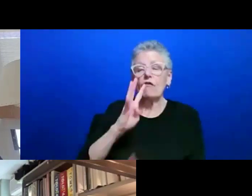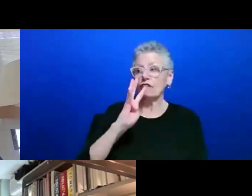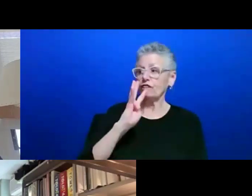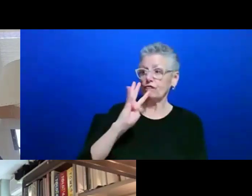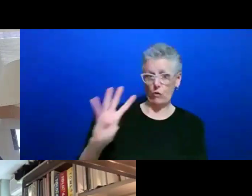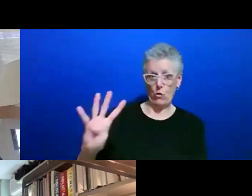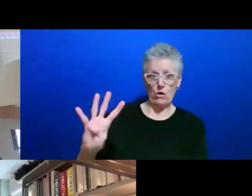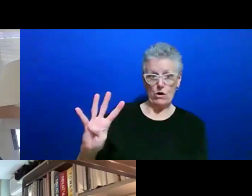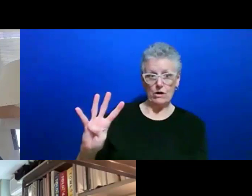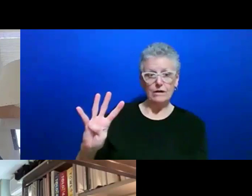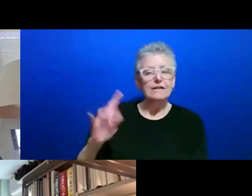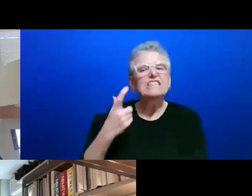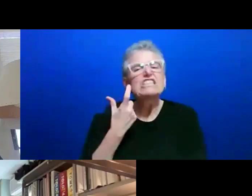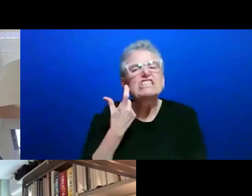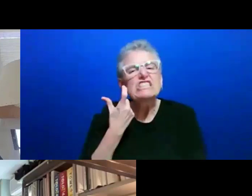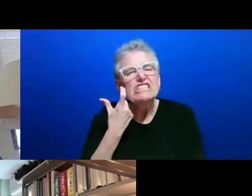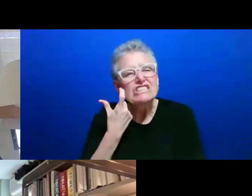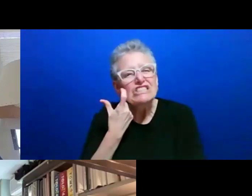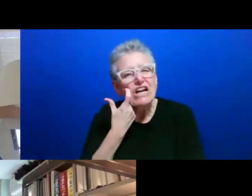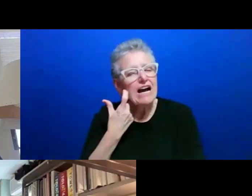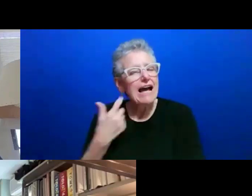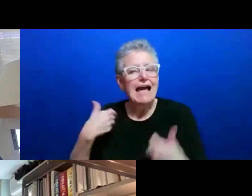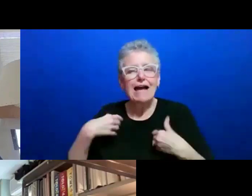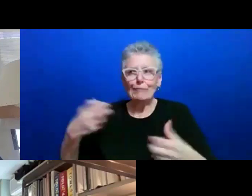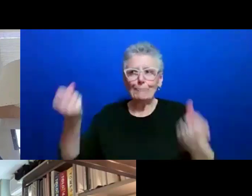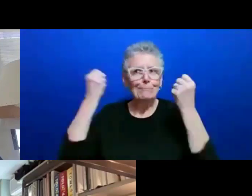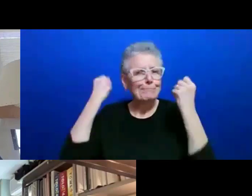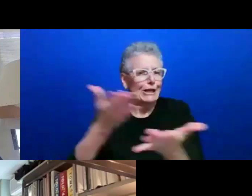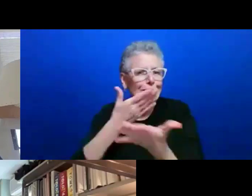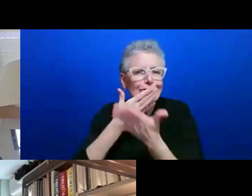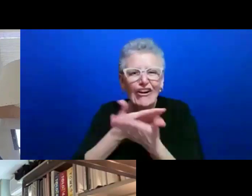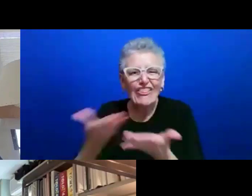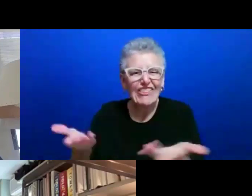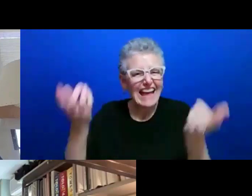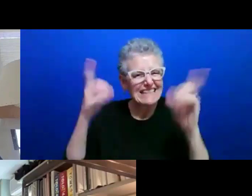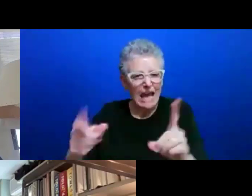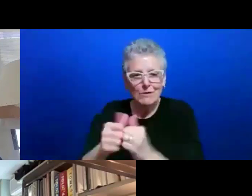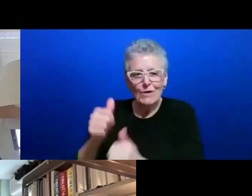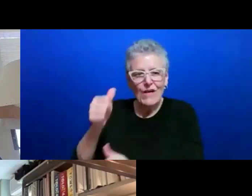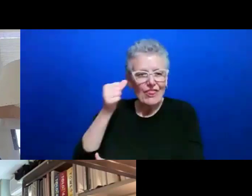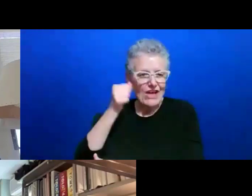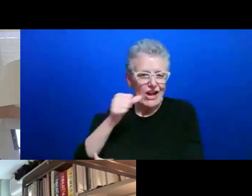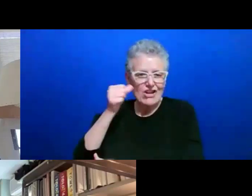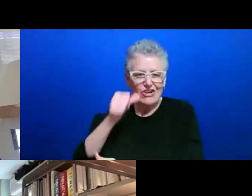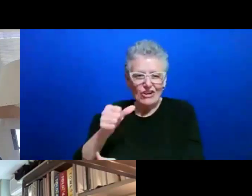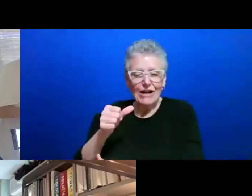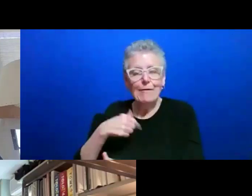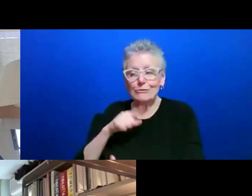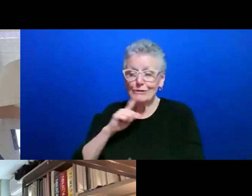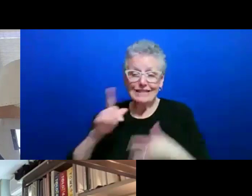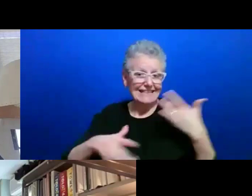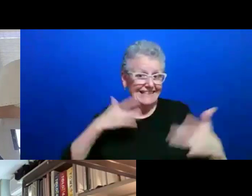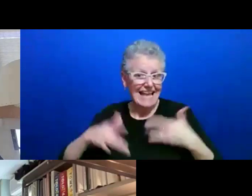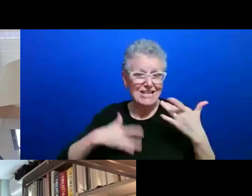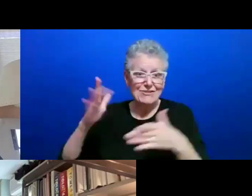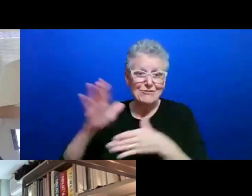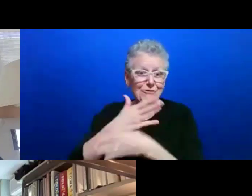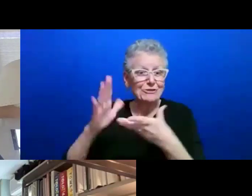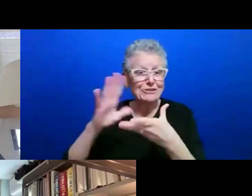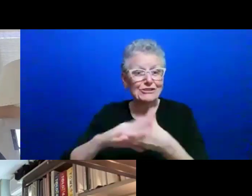and we've just had a lot of really good things happen this year with her. And I was kind of excited to share with some other people the good things